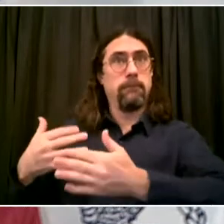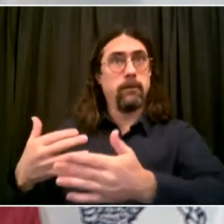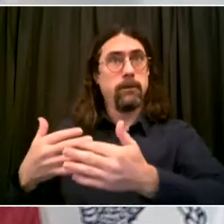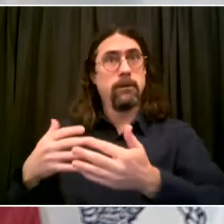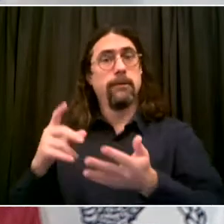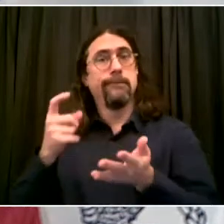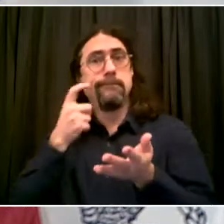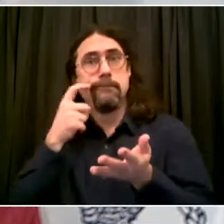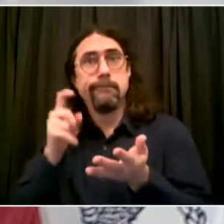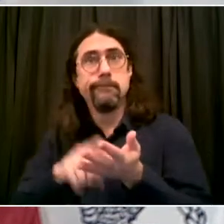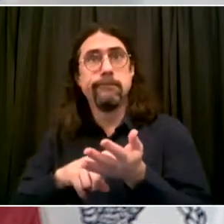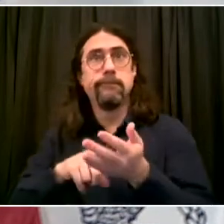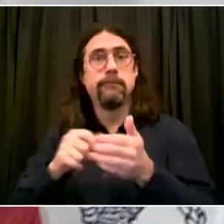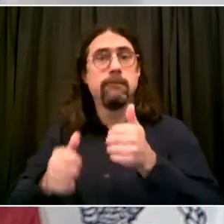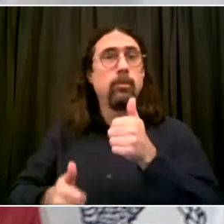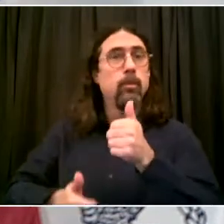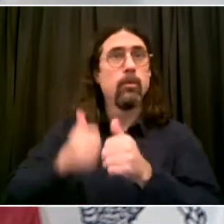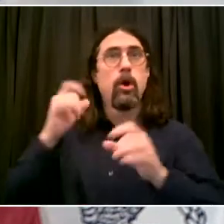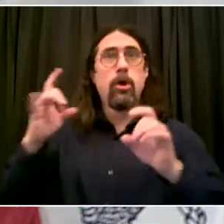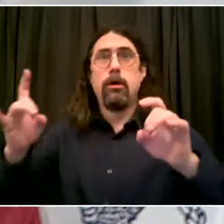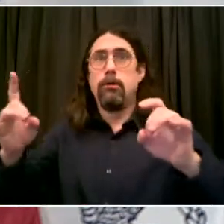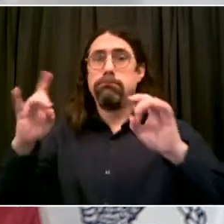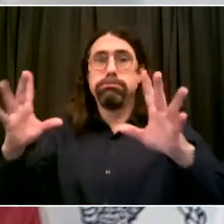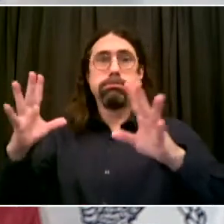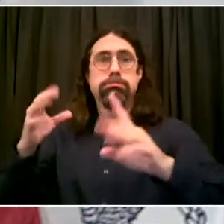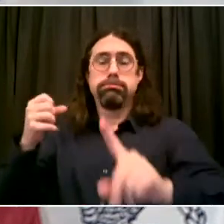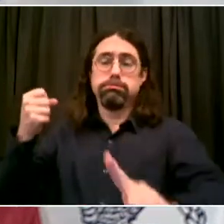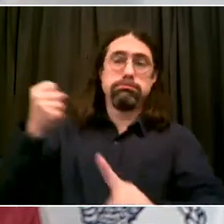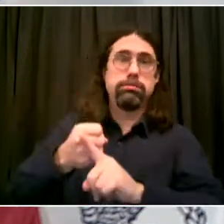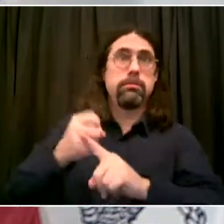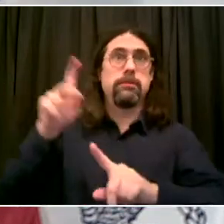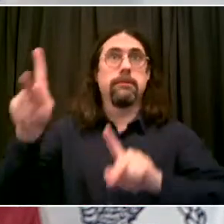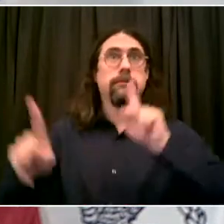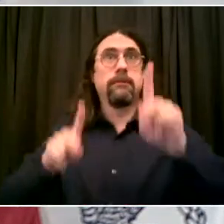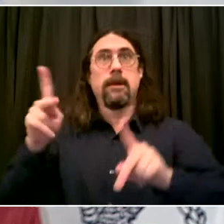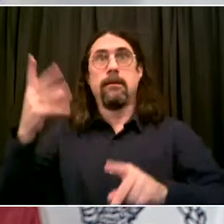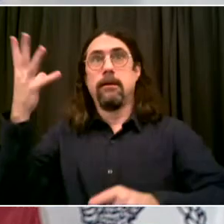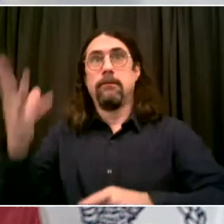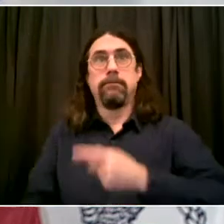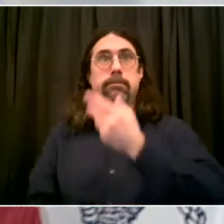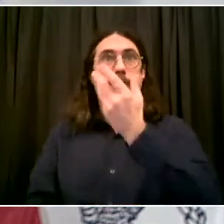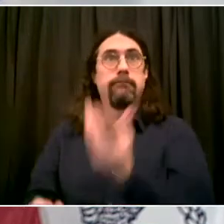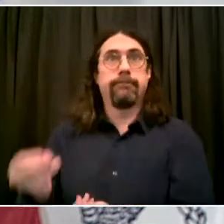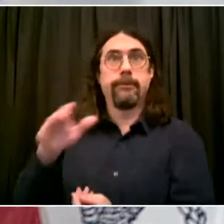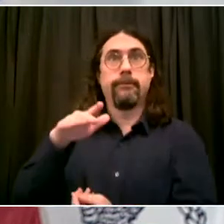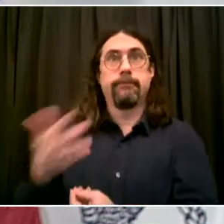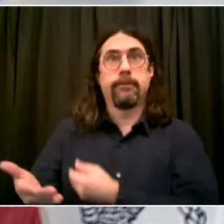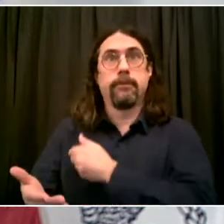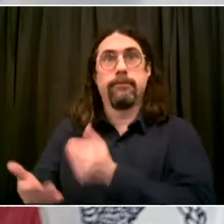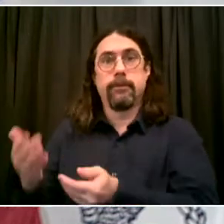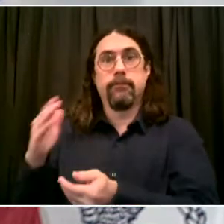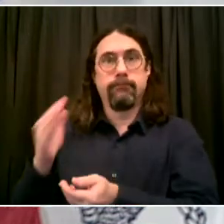CRISIS THE SHARP DISPARITY WHERE WE HAVE LOST THE MOST FELLOW NEW YORKERS, WHERE